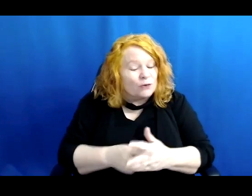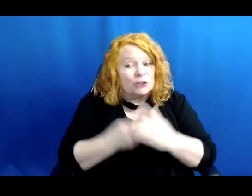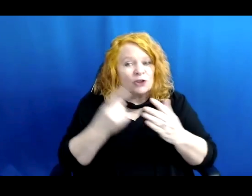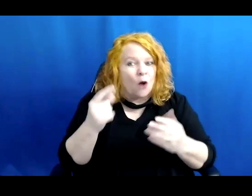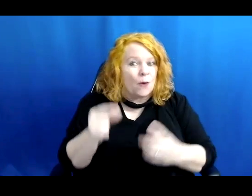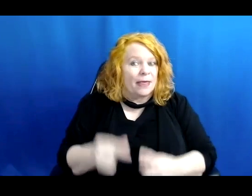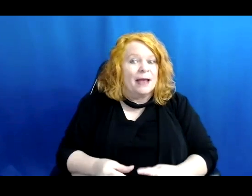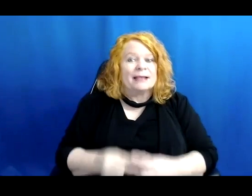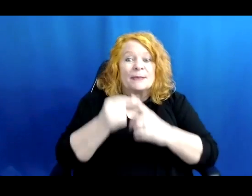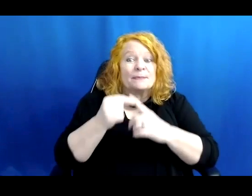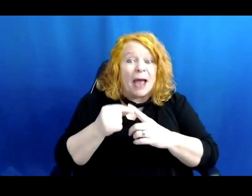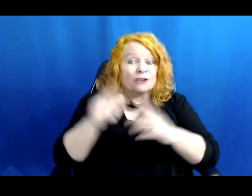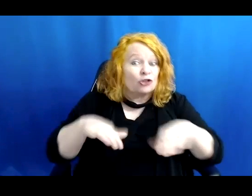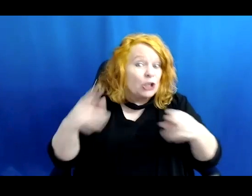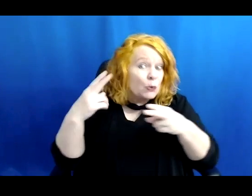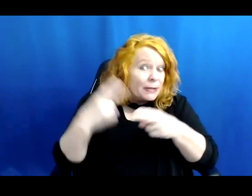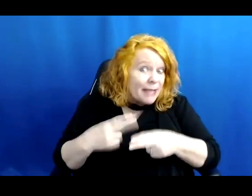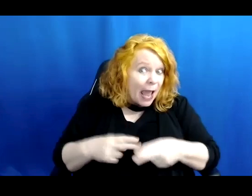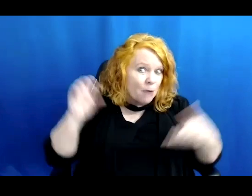children. All of the boys and girls who watch the show